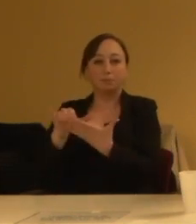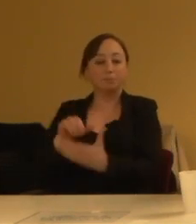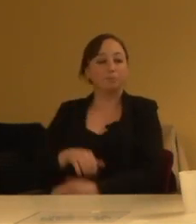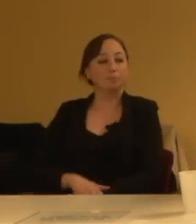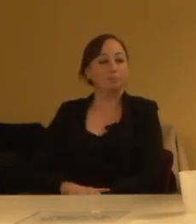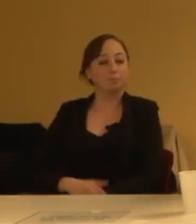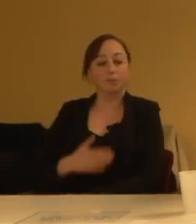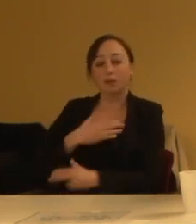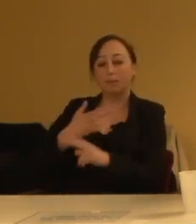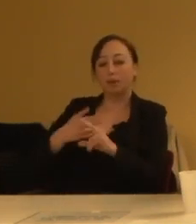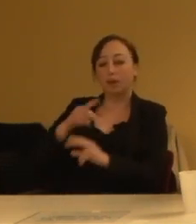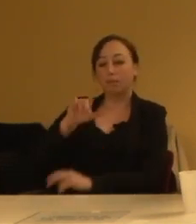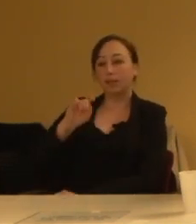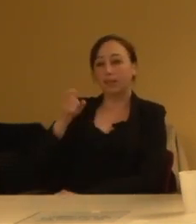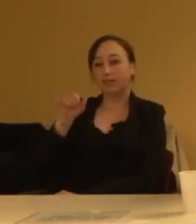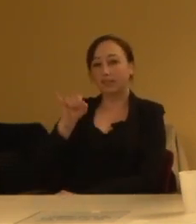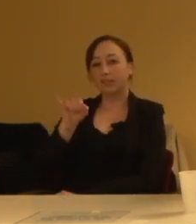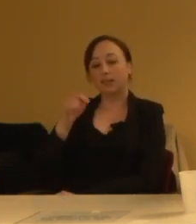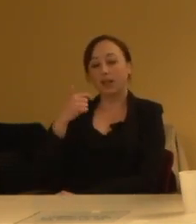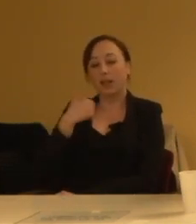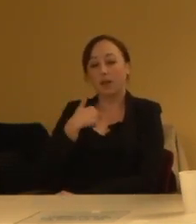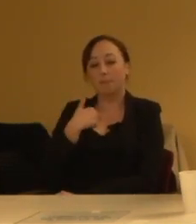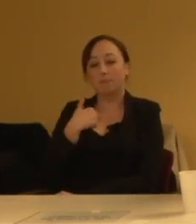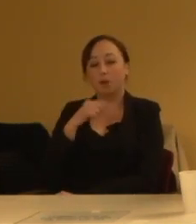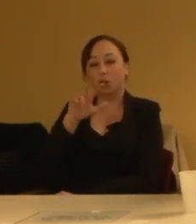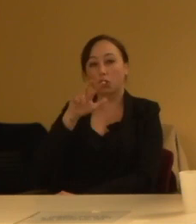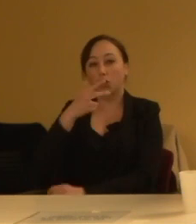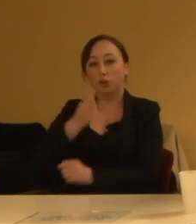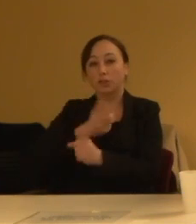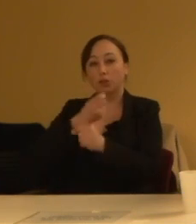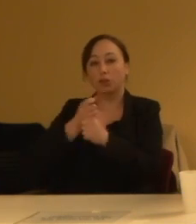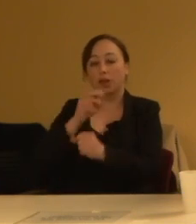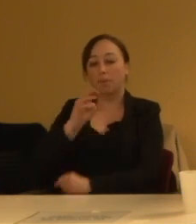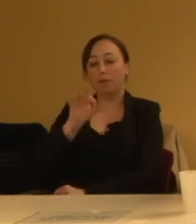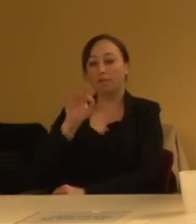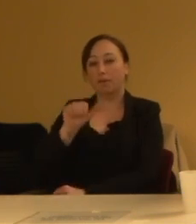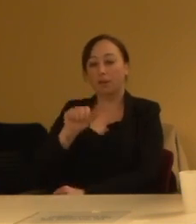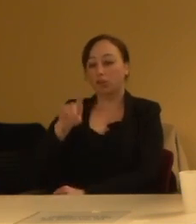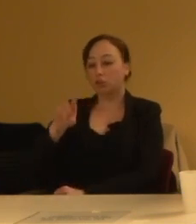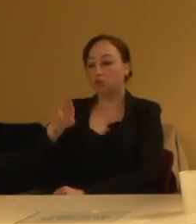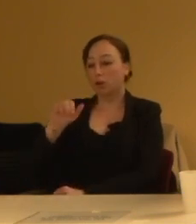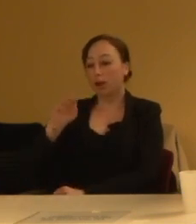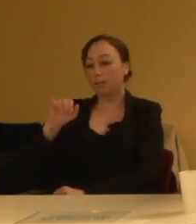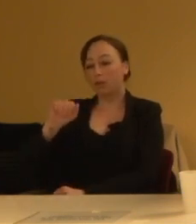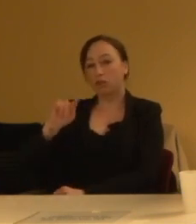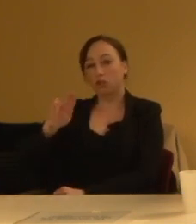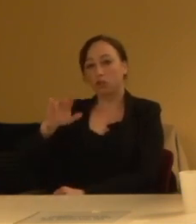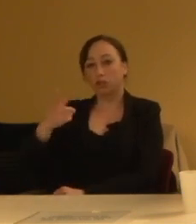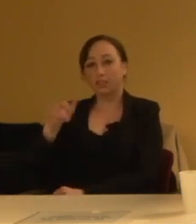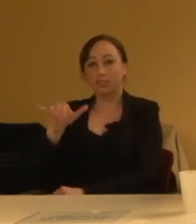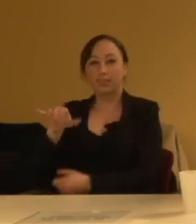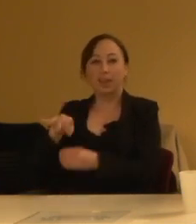Hello, my name is Lexi Silva. I am a third year MFA dramaturgy candidate here at Indiana University.